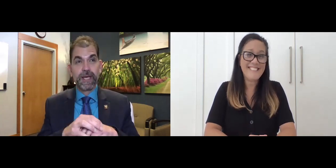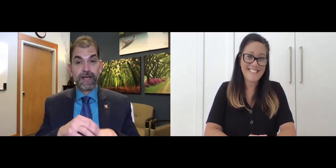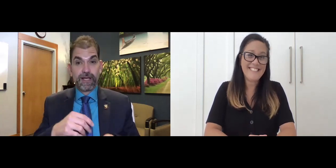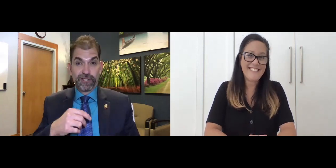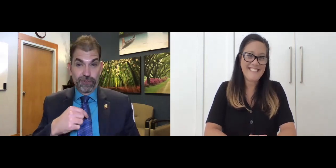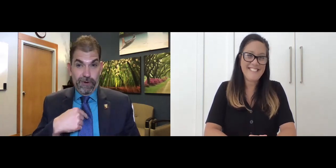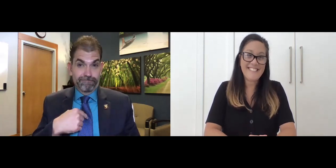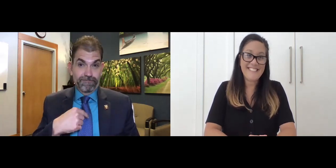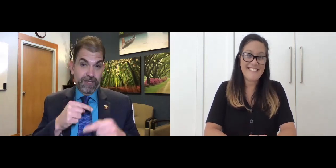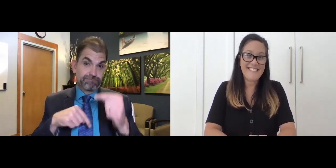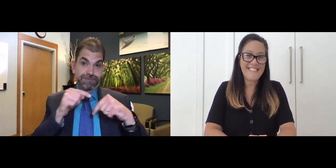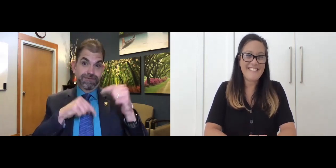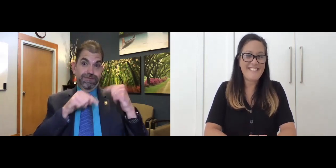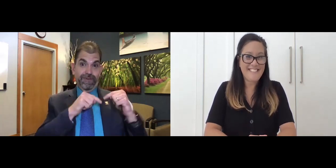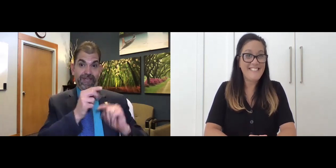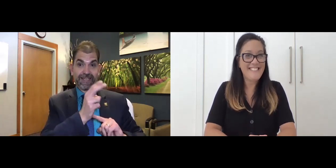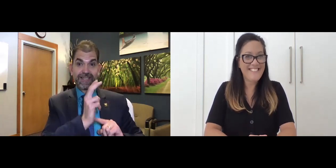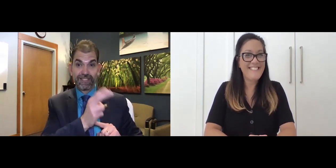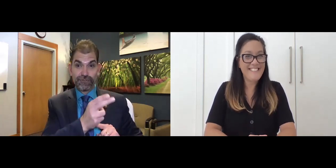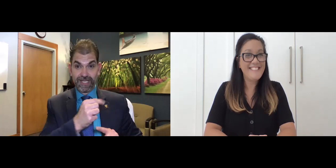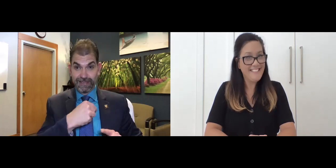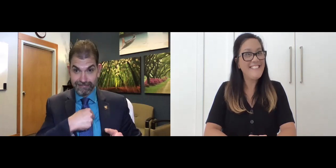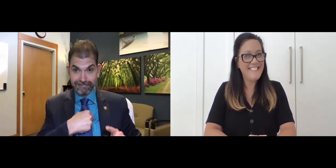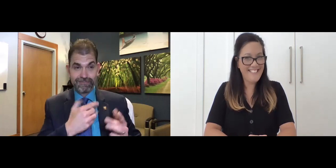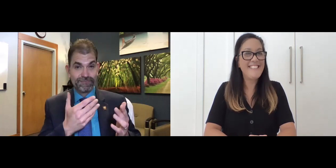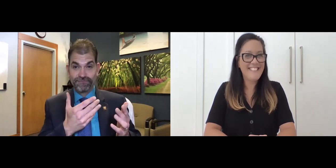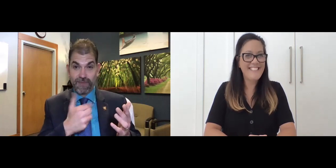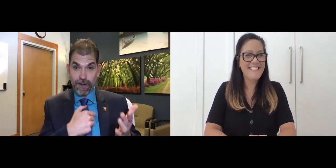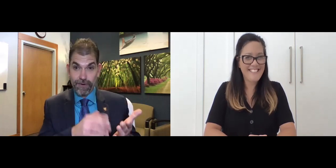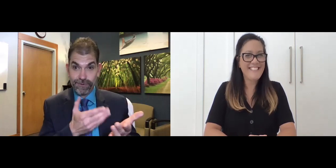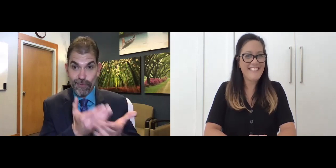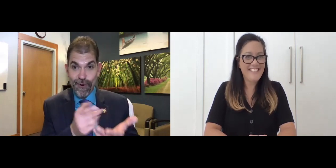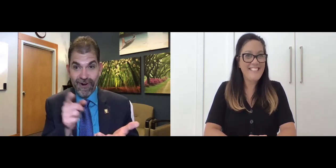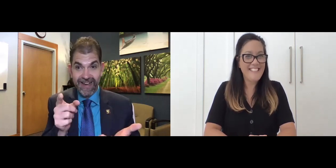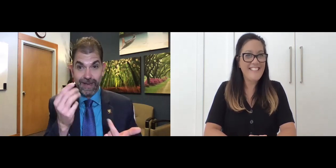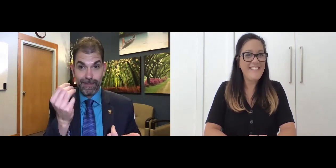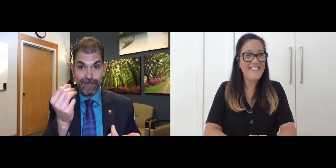and sharing my experience. Going back to the very beginning,